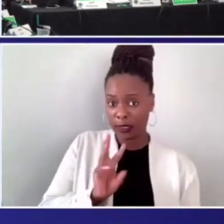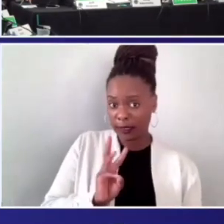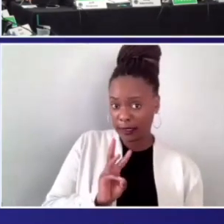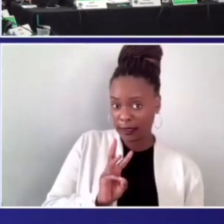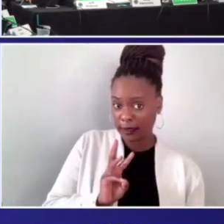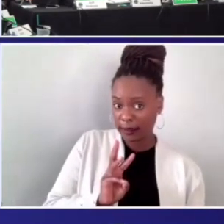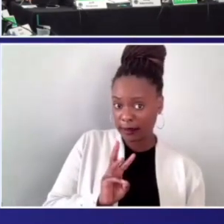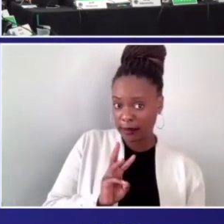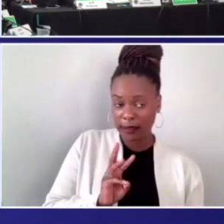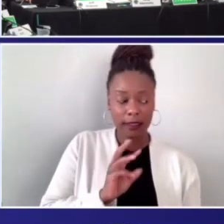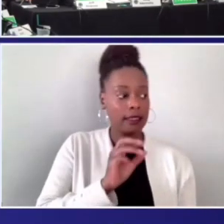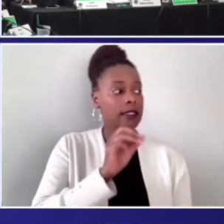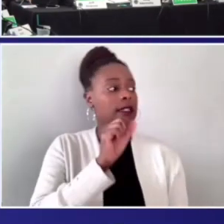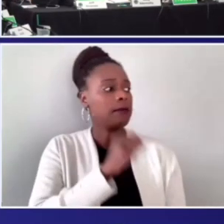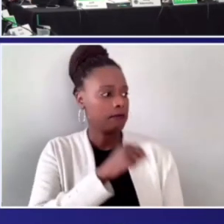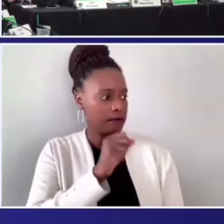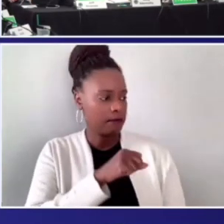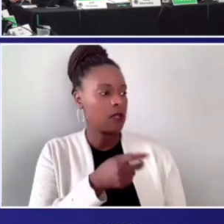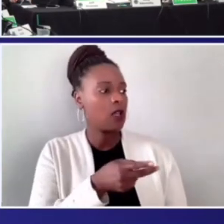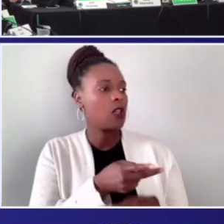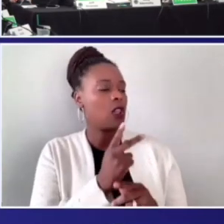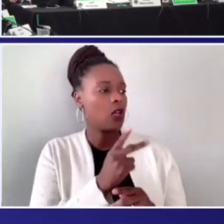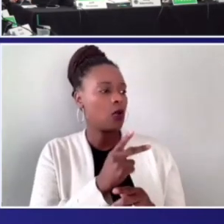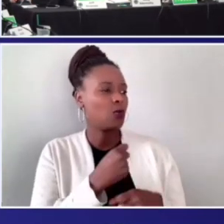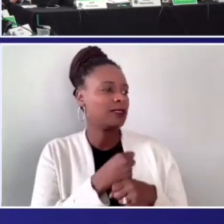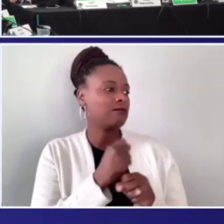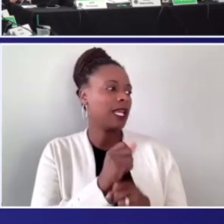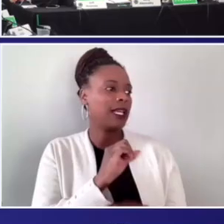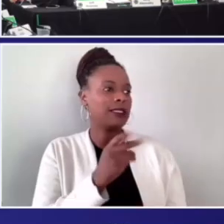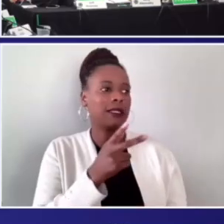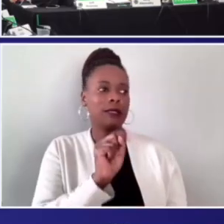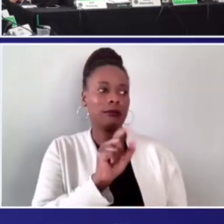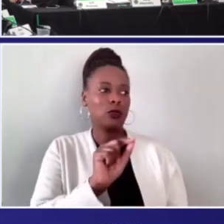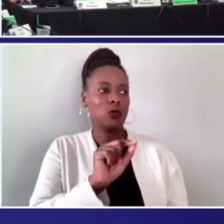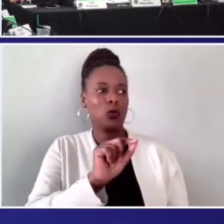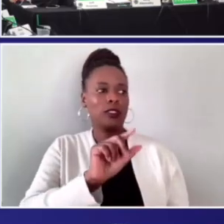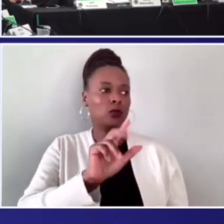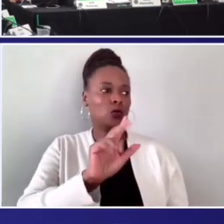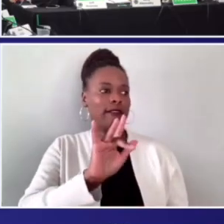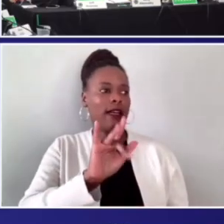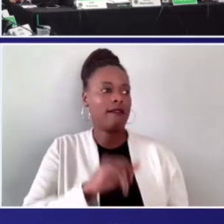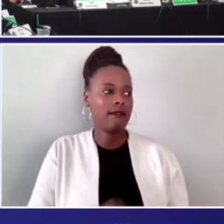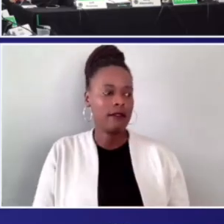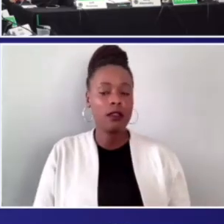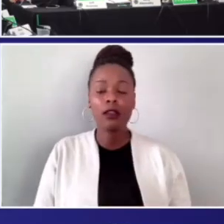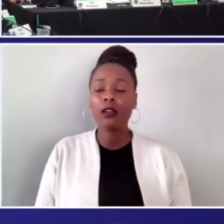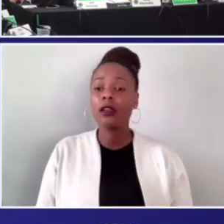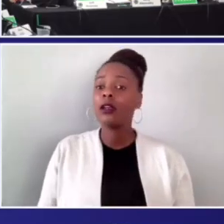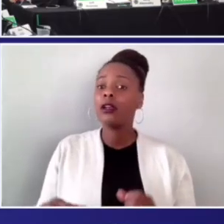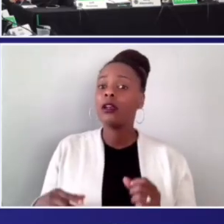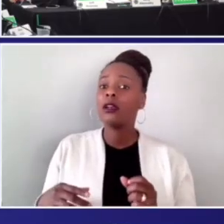Yeah, a loan was made to me in September of Alright. According to (b),